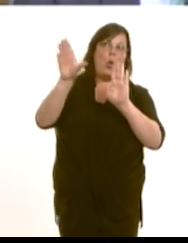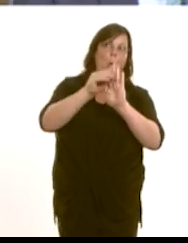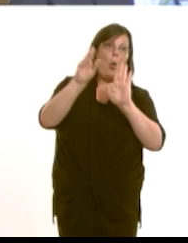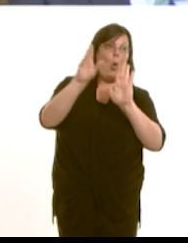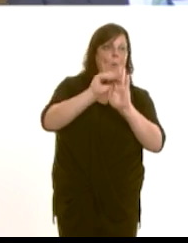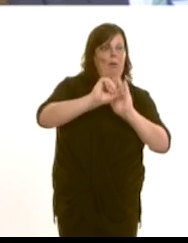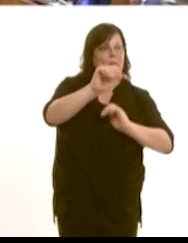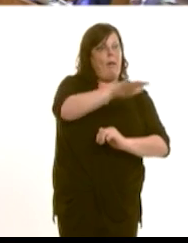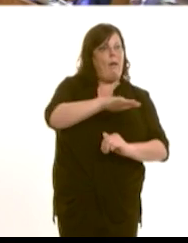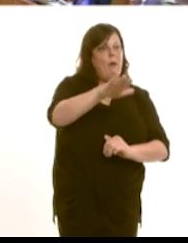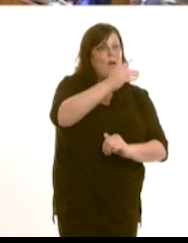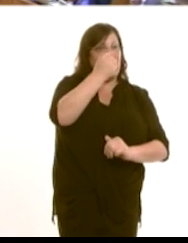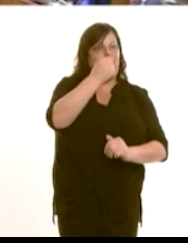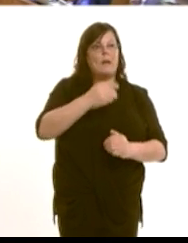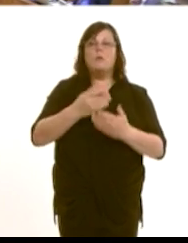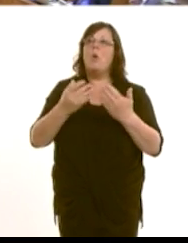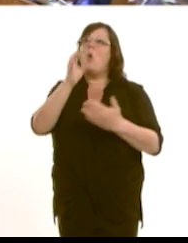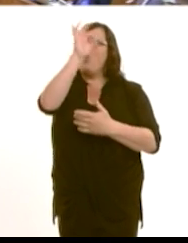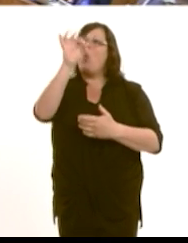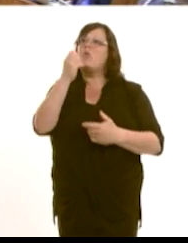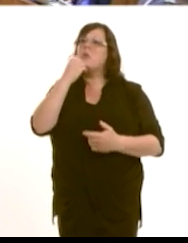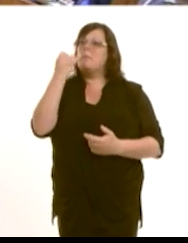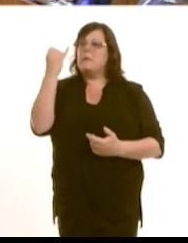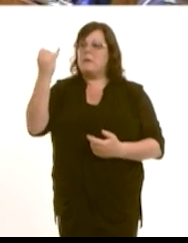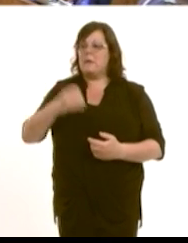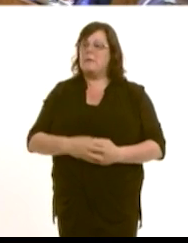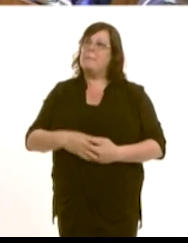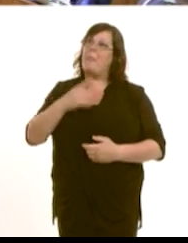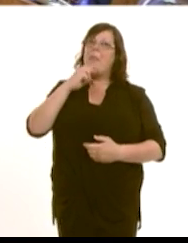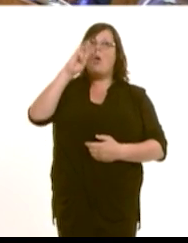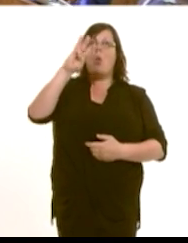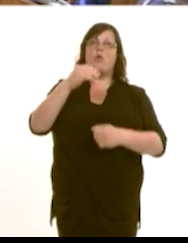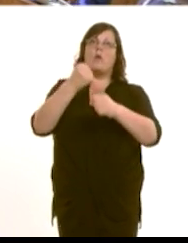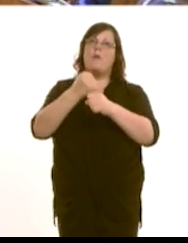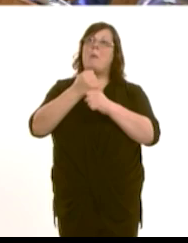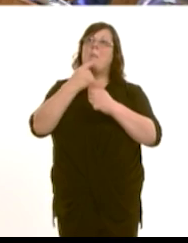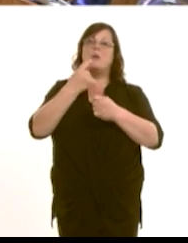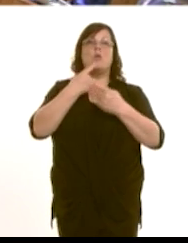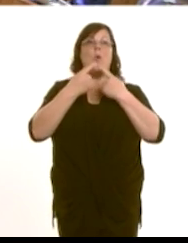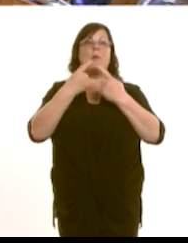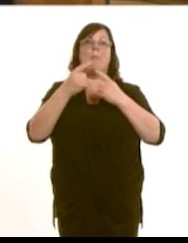Joyce Watson: 6. Will the Welsh Government make a statement on GP recruitment in Powys? OAQ(5)0114(FM) Carwyn Jones: Yes.